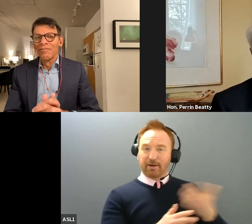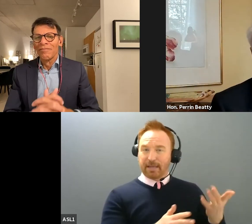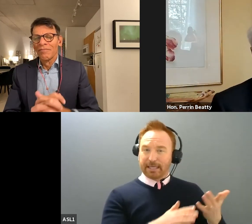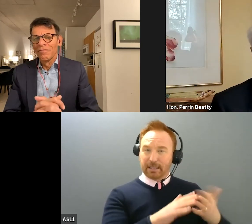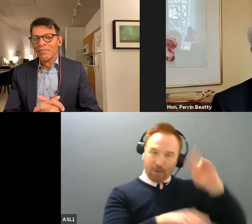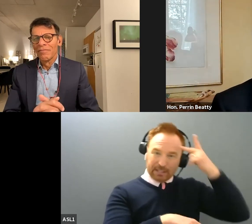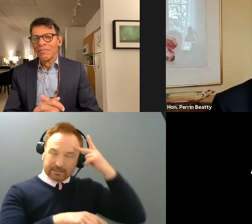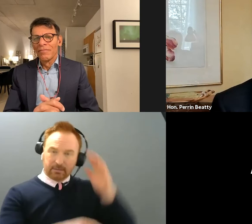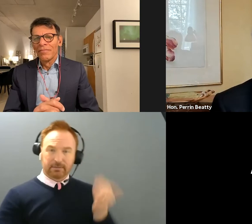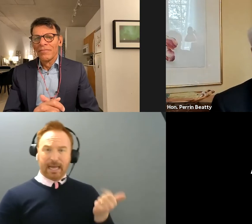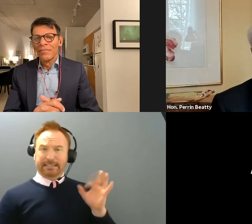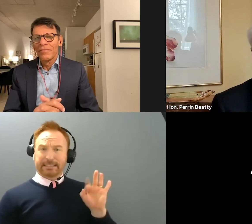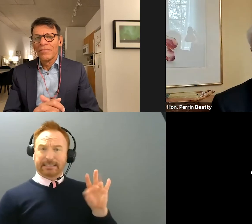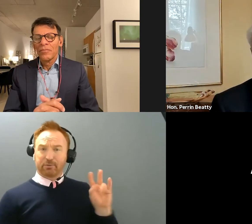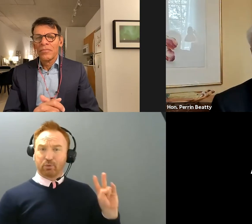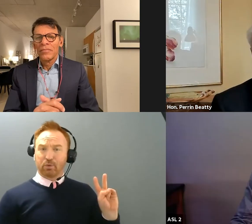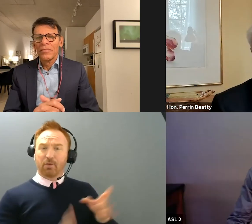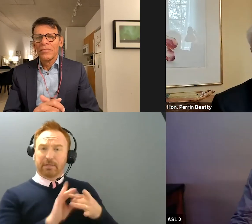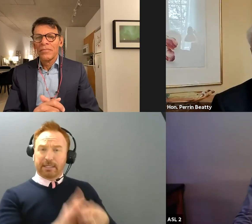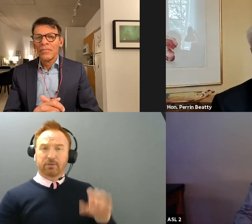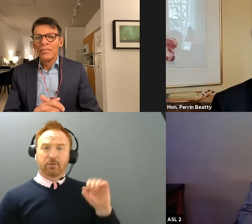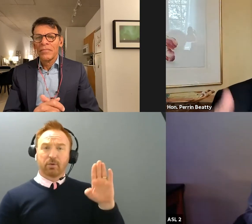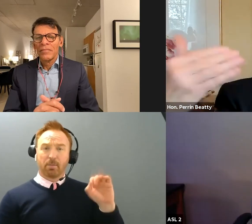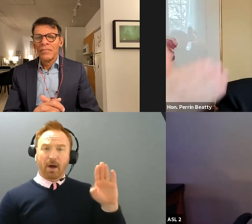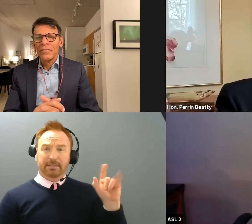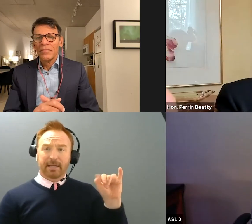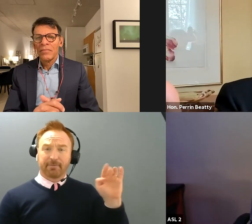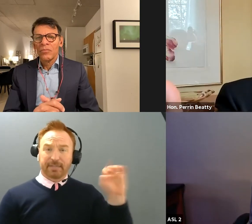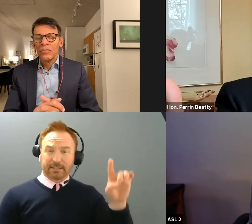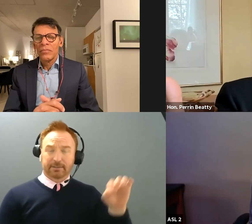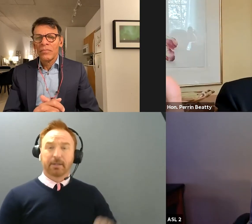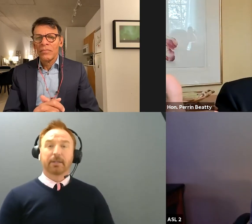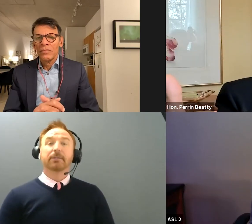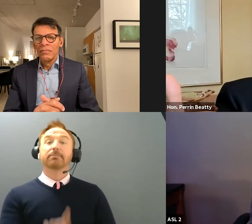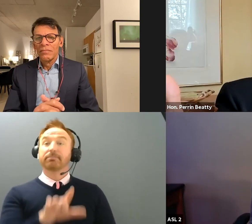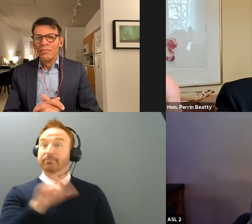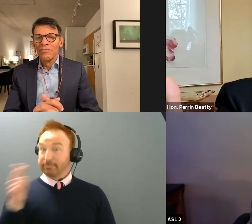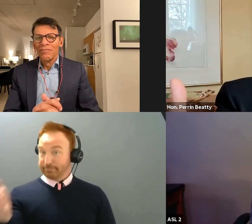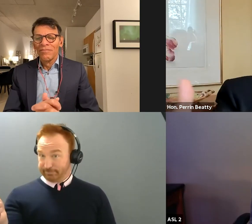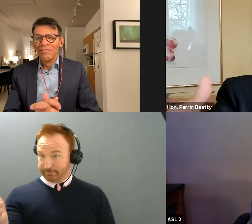And under Bob Stanfield, our party's platform included a guaranteed annual income. So,